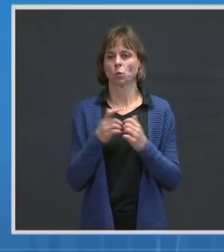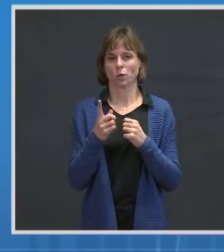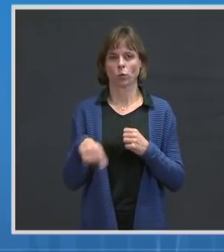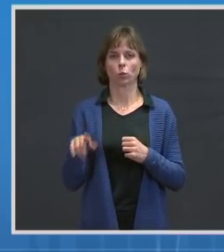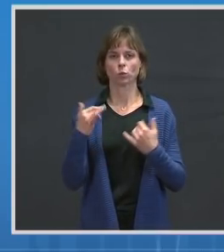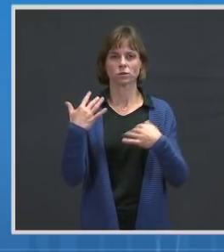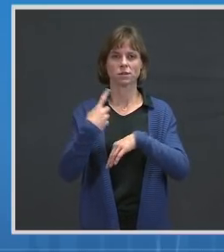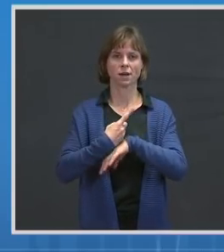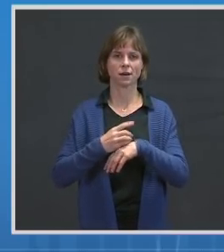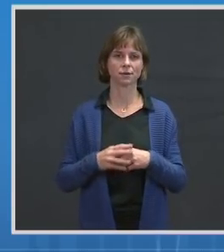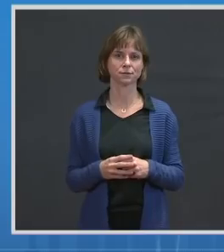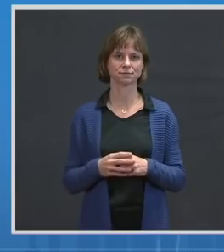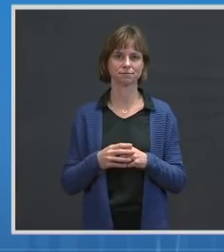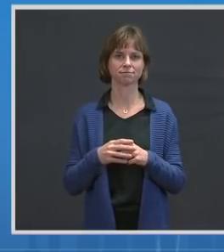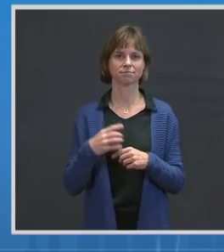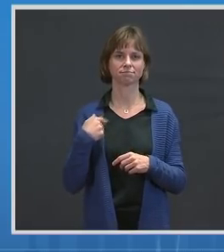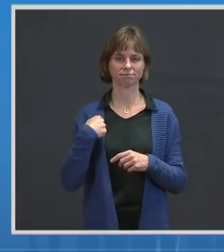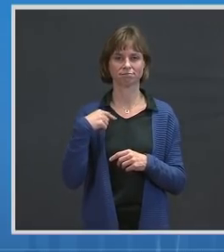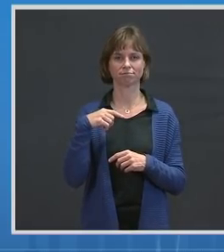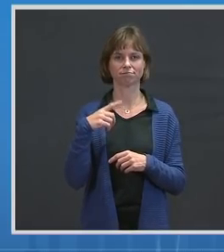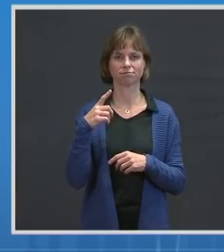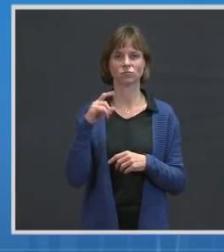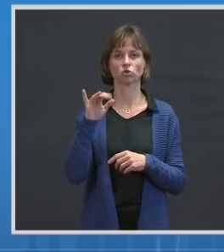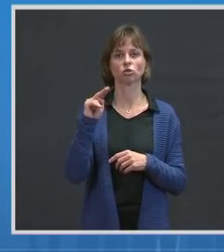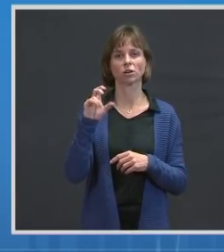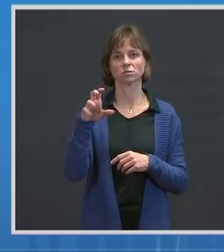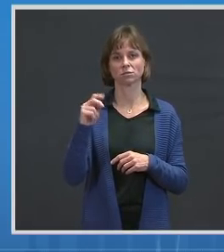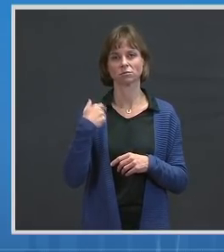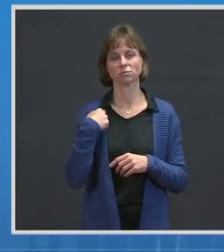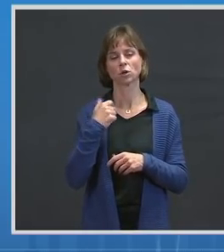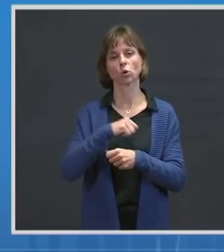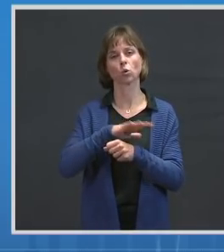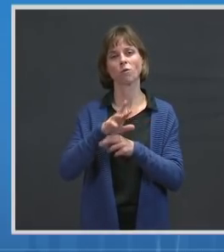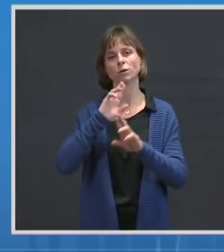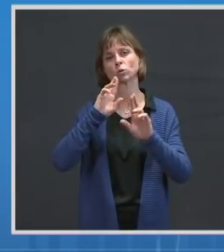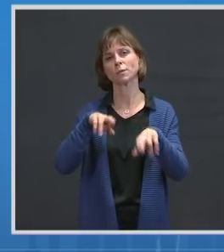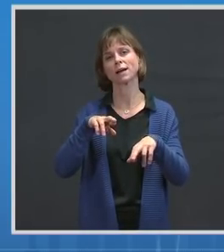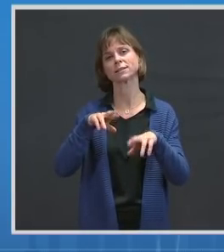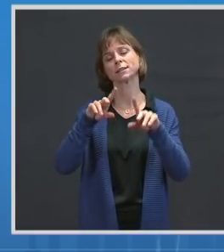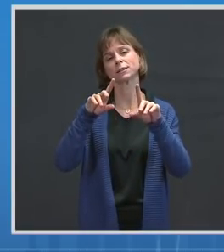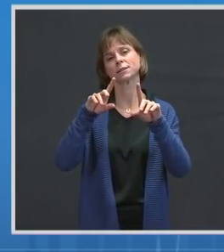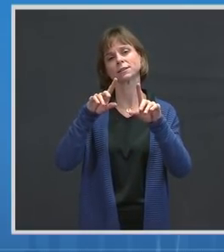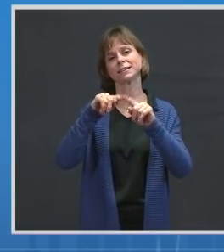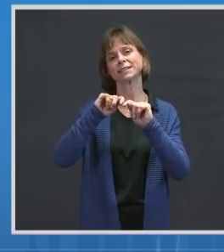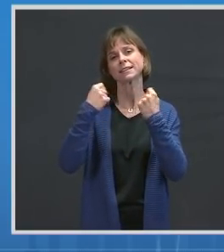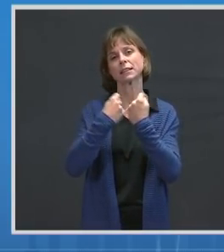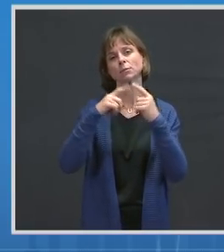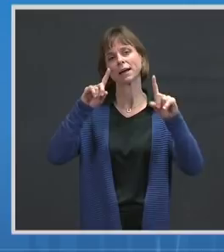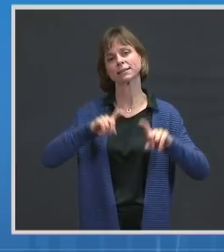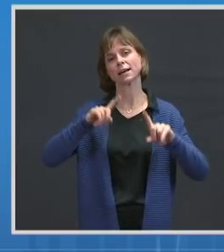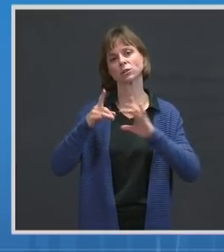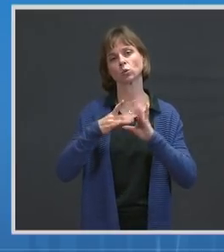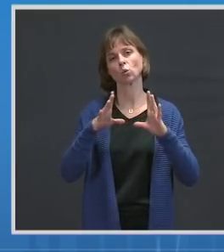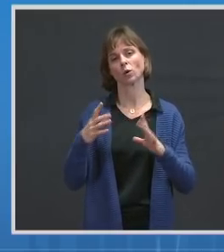I'm Carole Johnson, the COVID Response Team Testing Coordinator. For the last three years, I served as a Human Services Commissioner